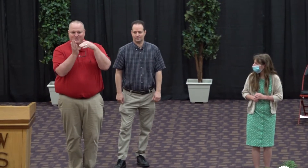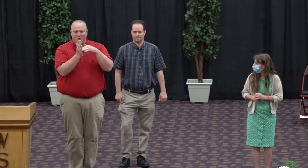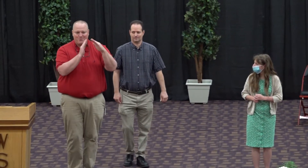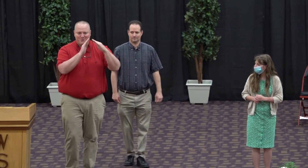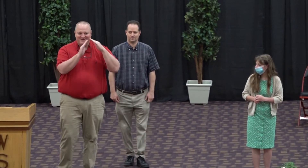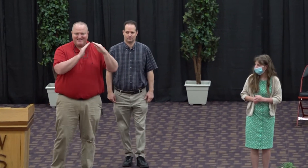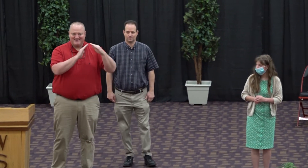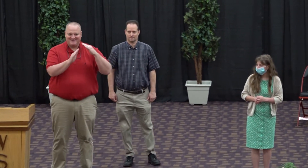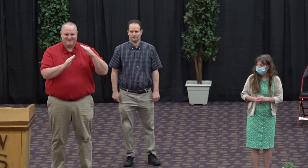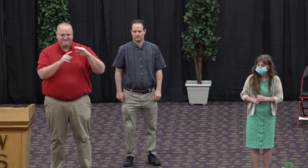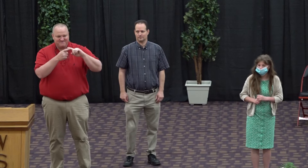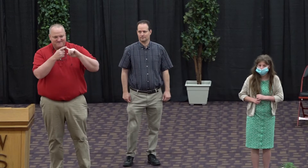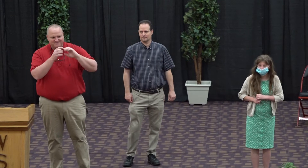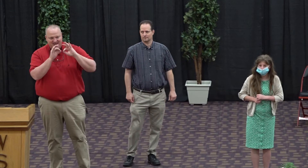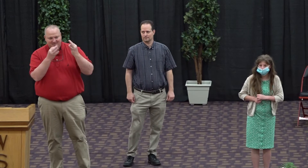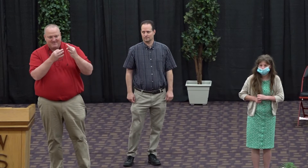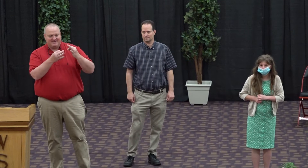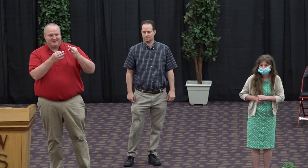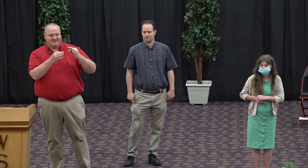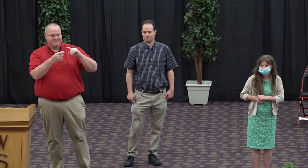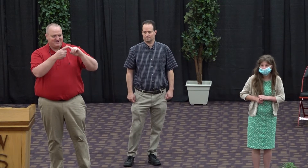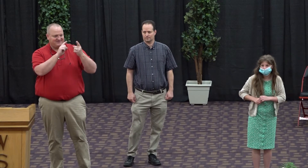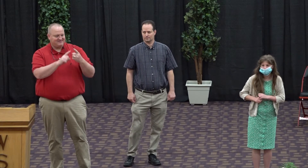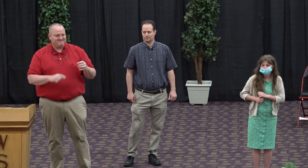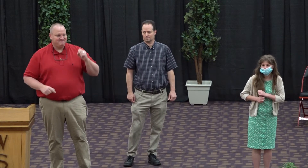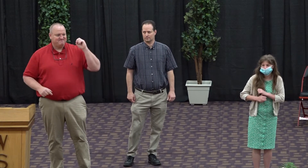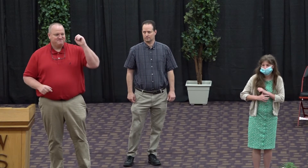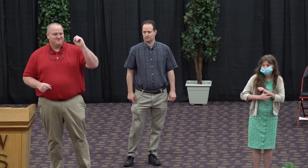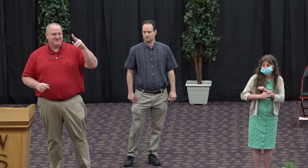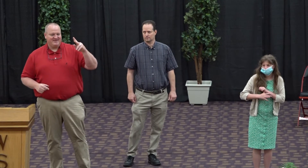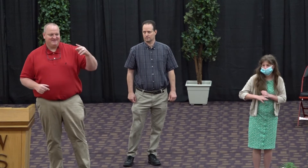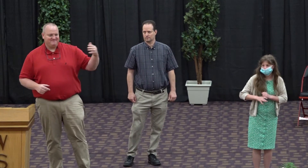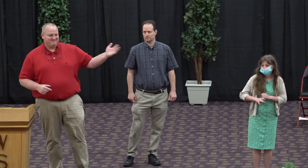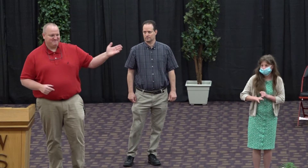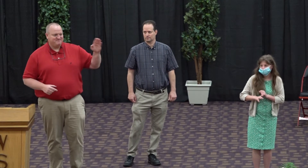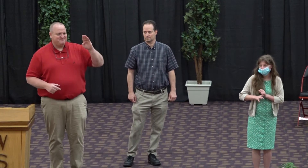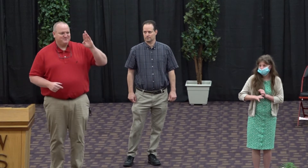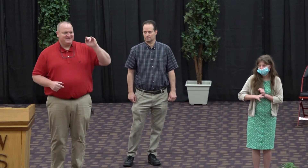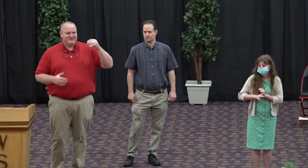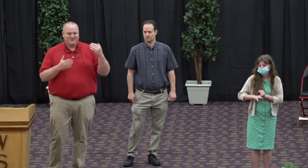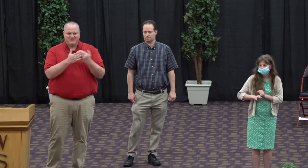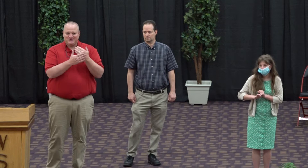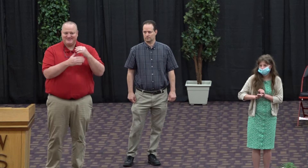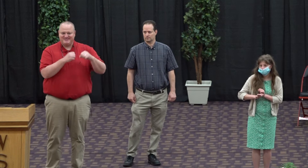Good morning everyone in the community - family, friends! Alright.